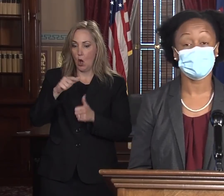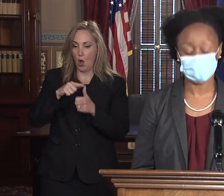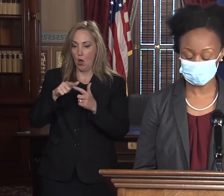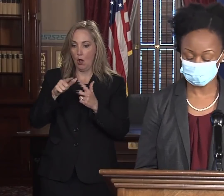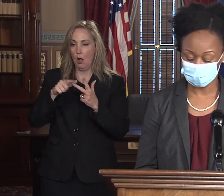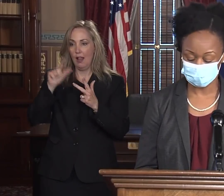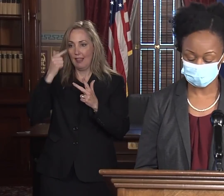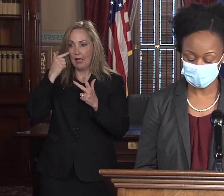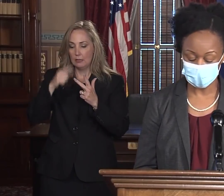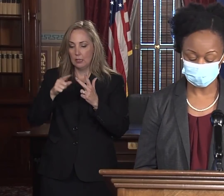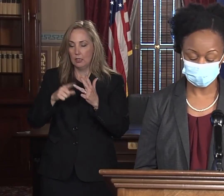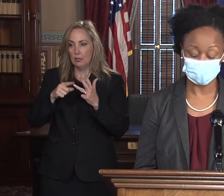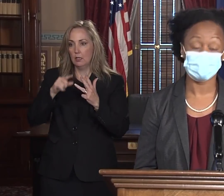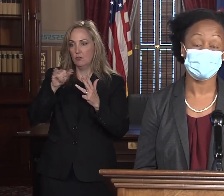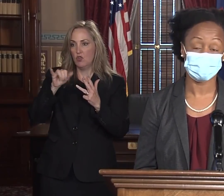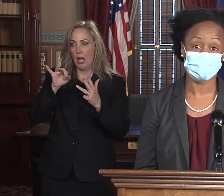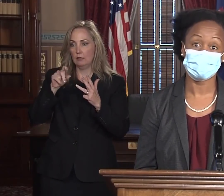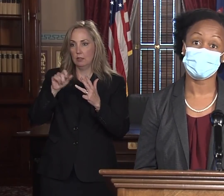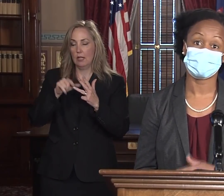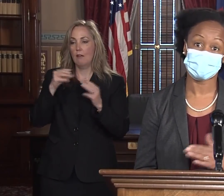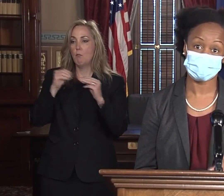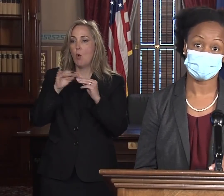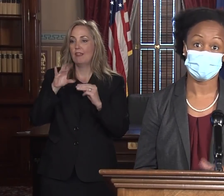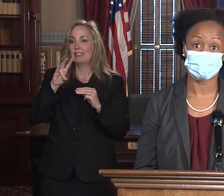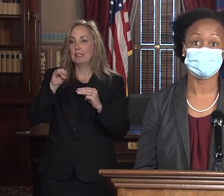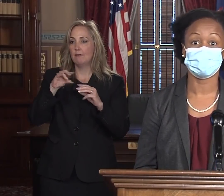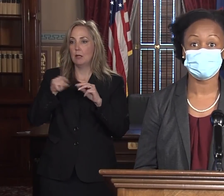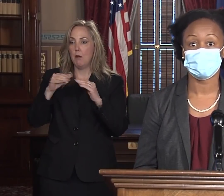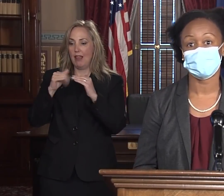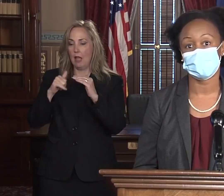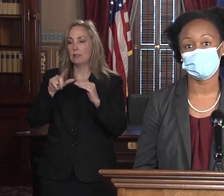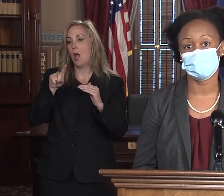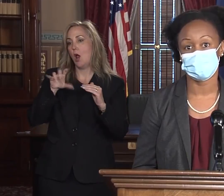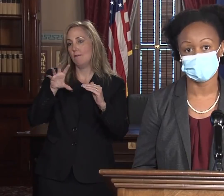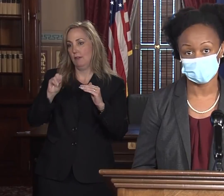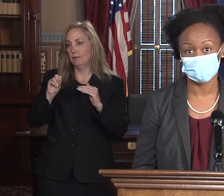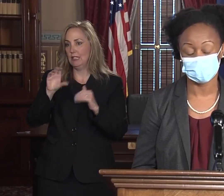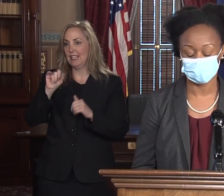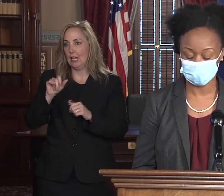CASES PER MILLION AND IS AT 4.6% POSITIVITY. THE DETROIT, SAGINAW, LANSING